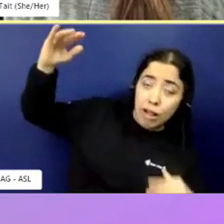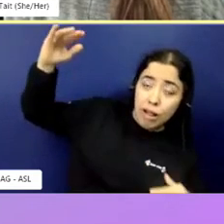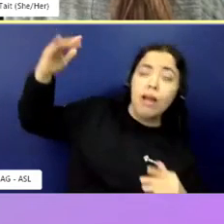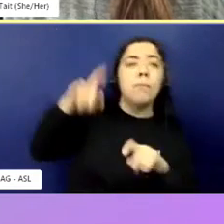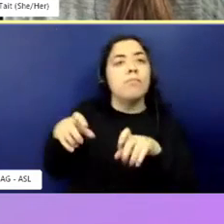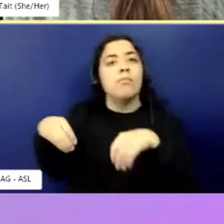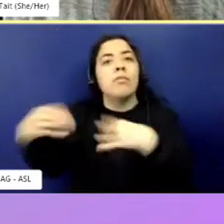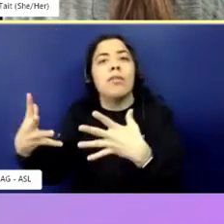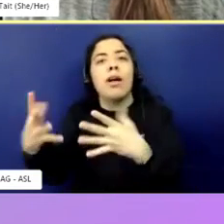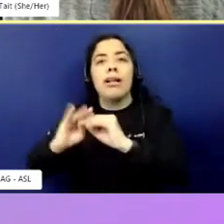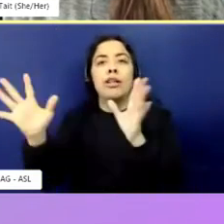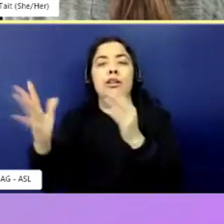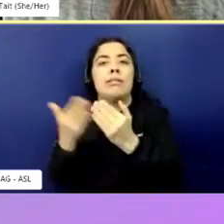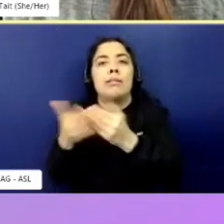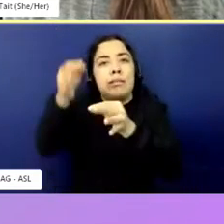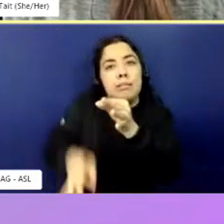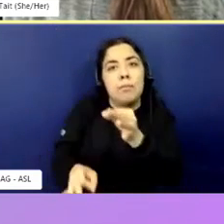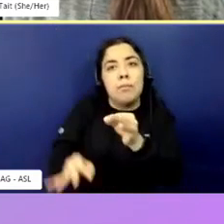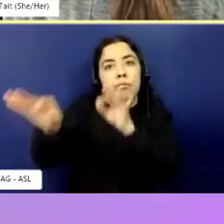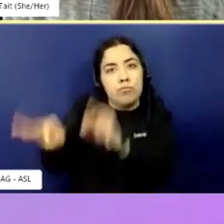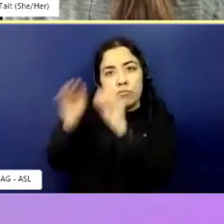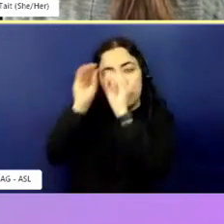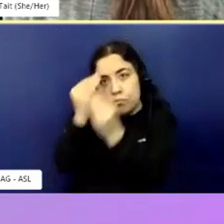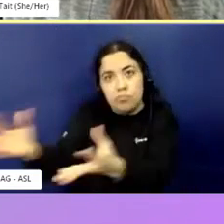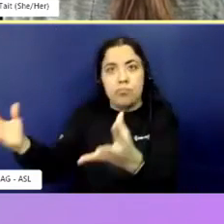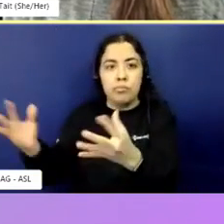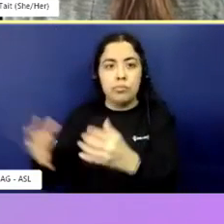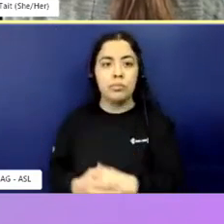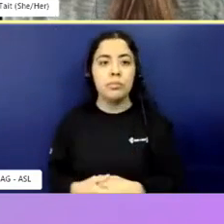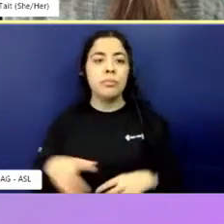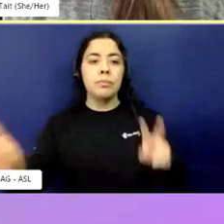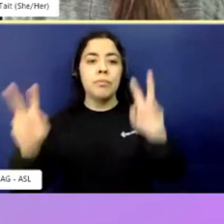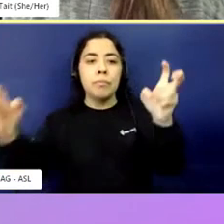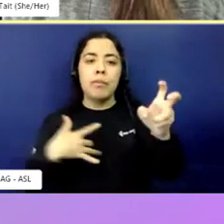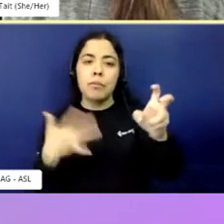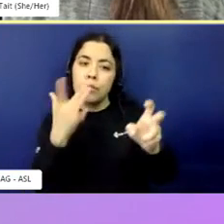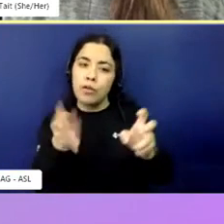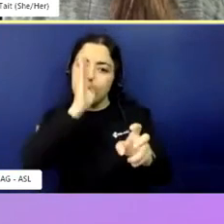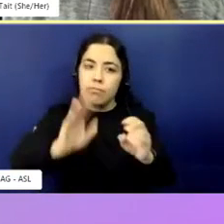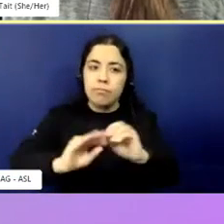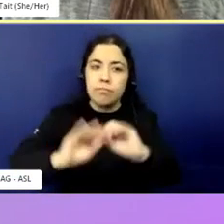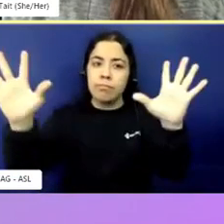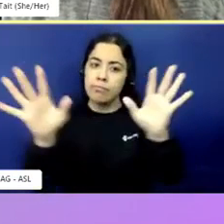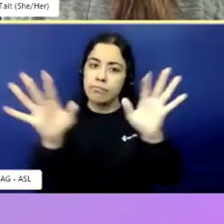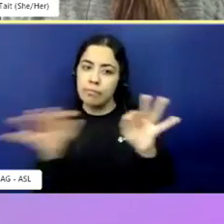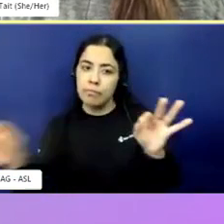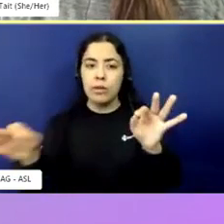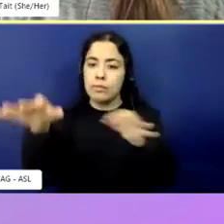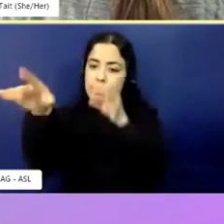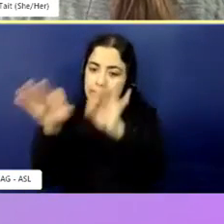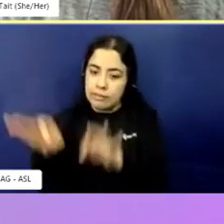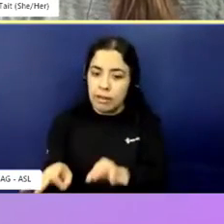divide, we need to provide easily discoverable and clear instructions. I prefer clear